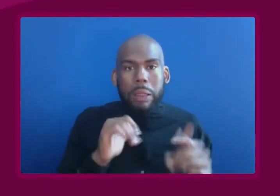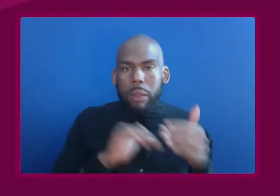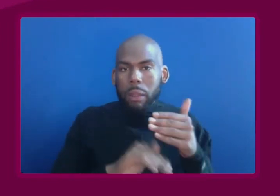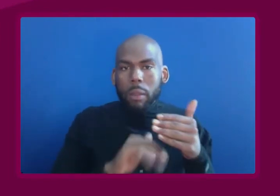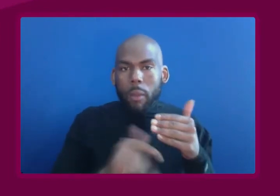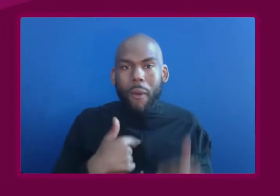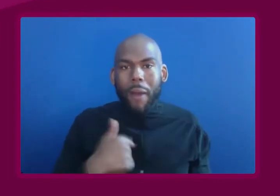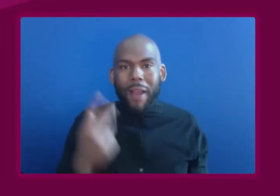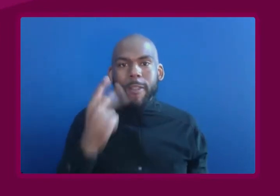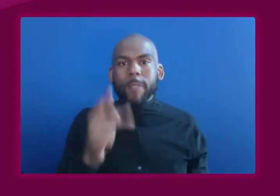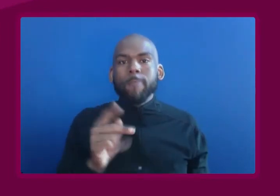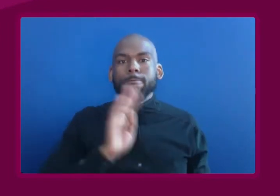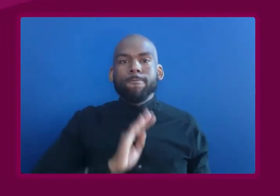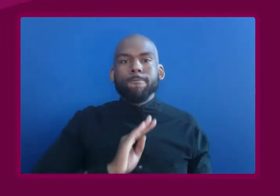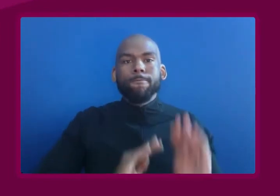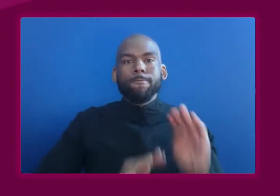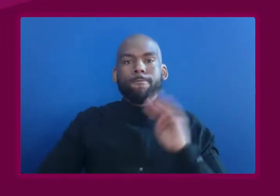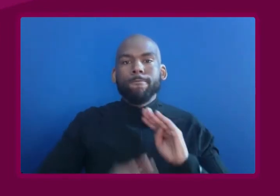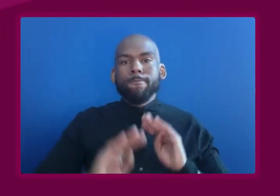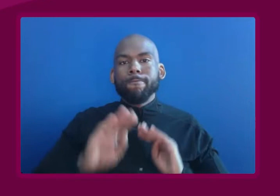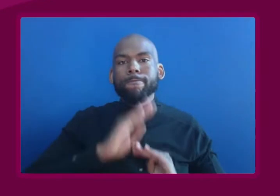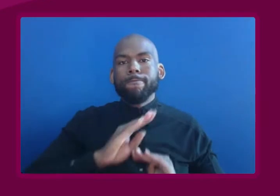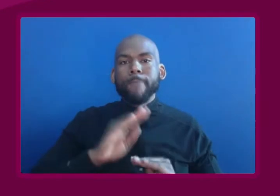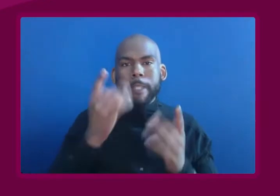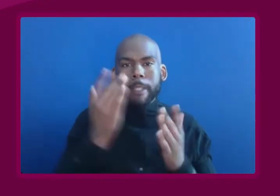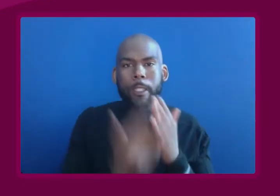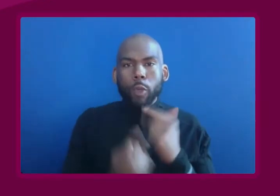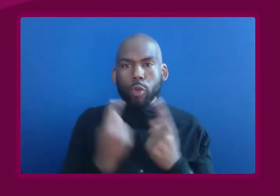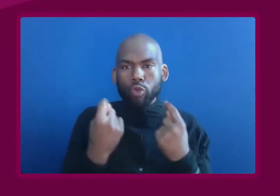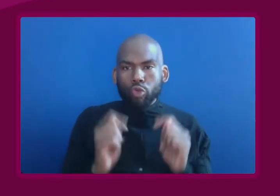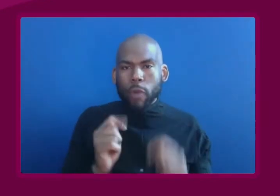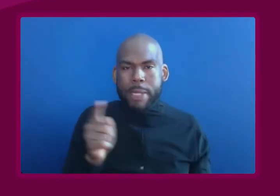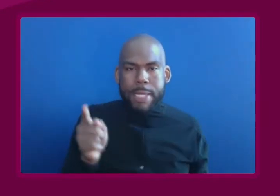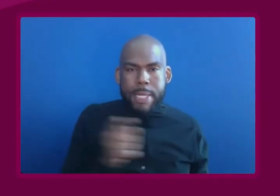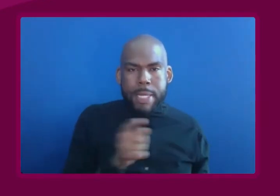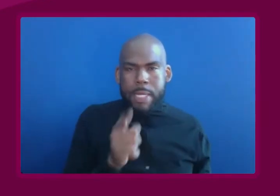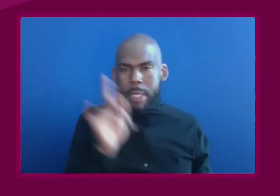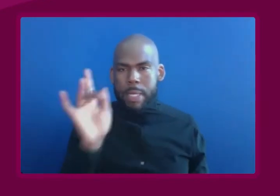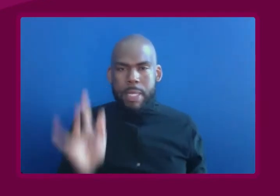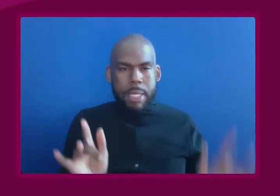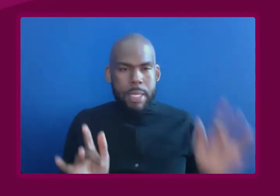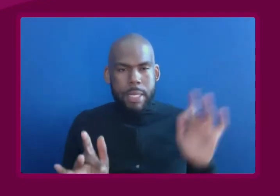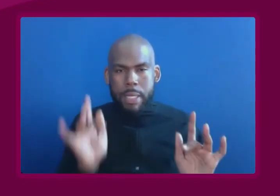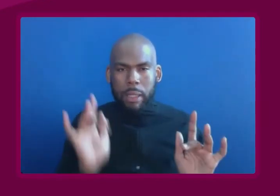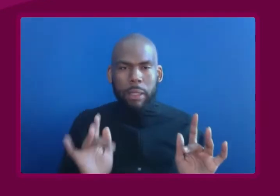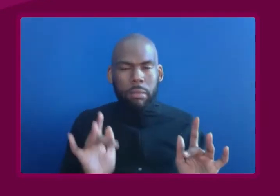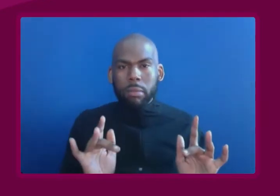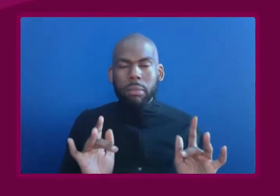I've seen the level of frustration with someone trying to do it to the point where they got